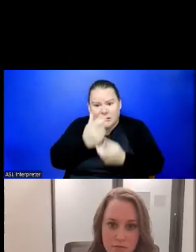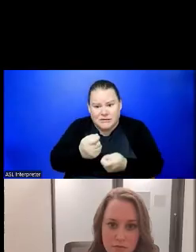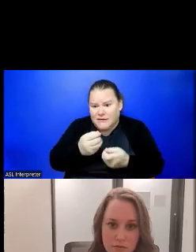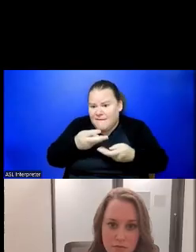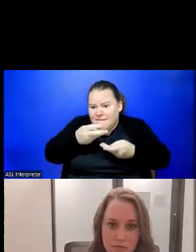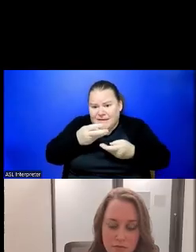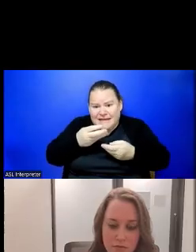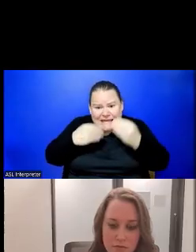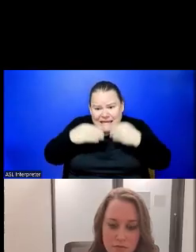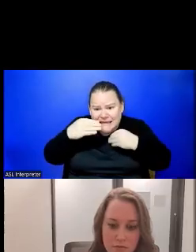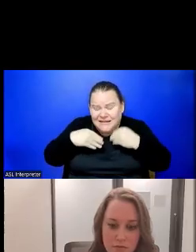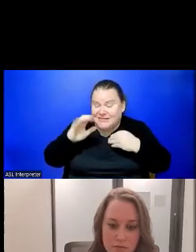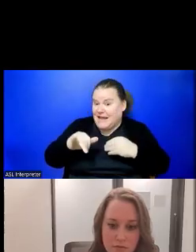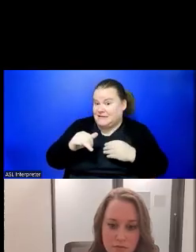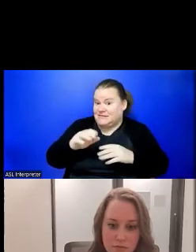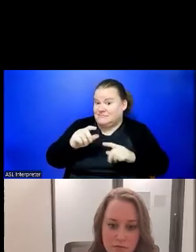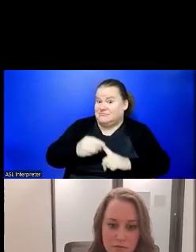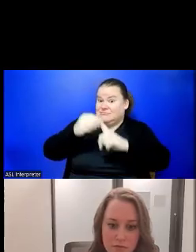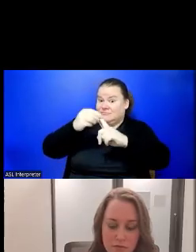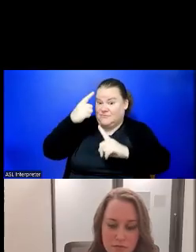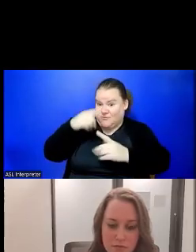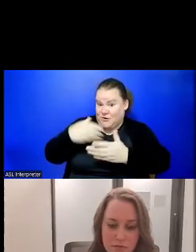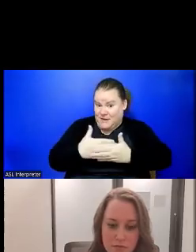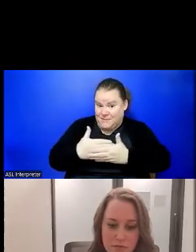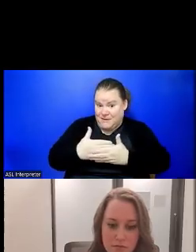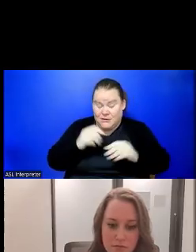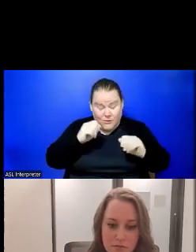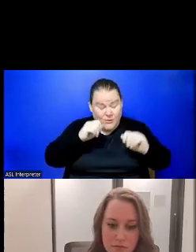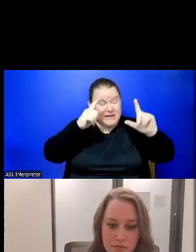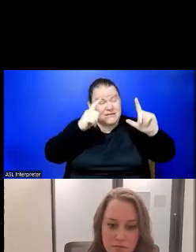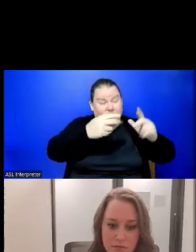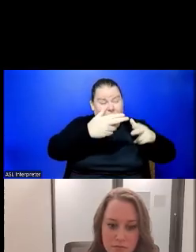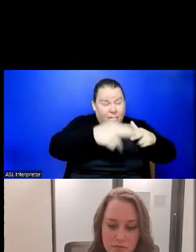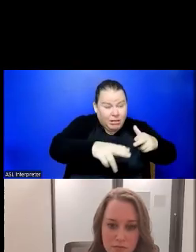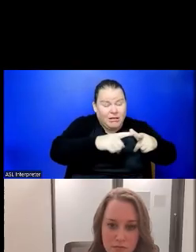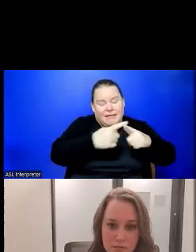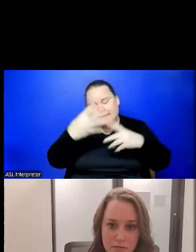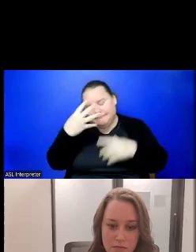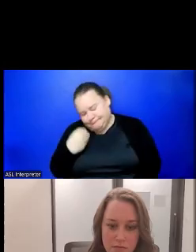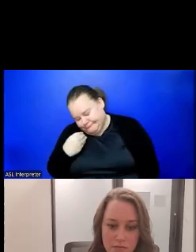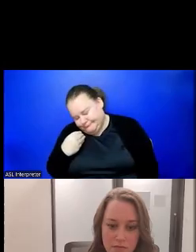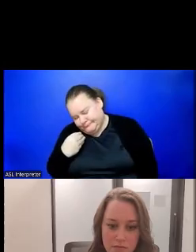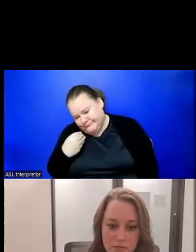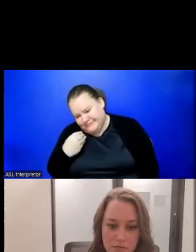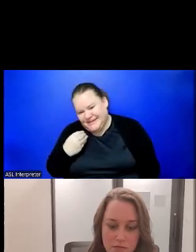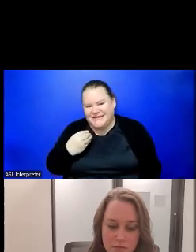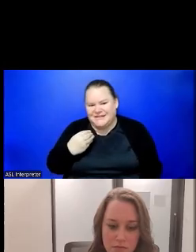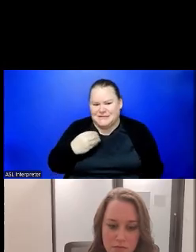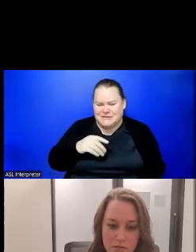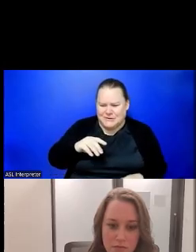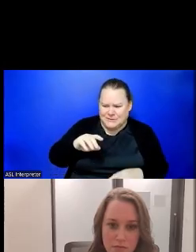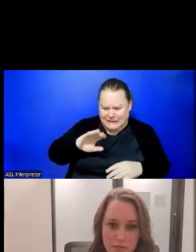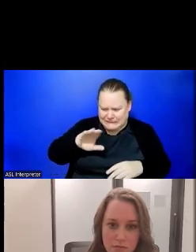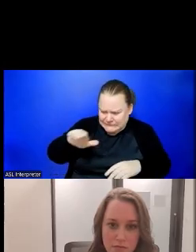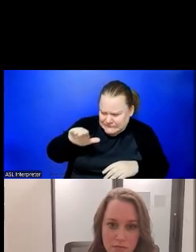wakes up a little bit and goes right back to sleep. So they consult neurology, and of course, neurology says, Well, if